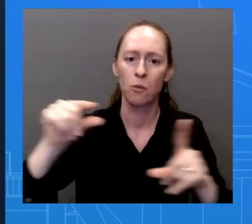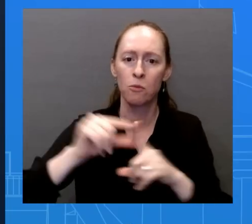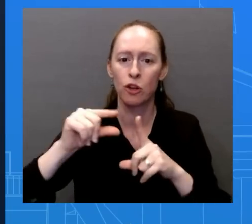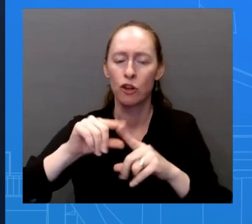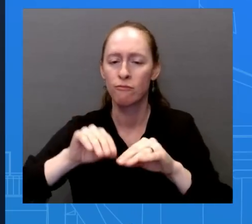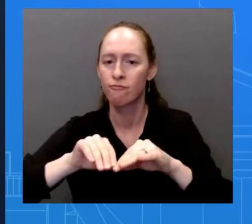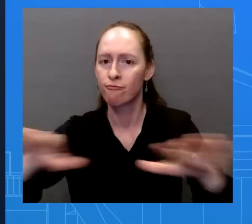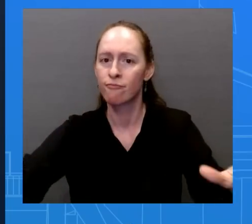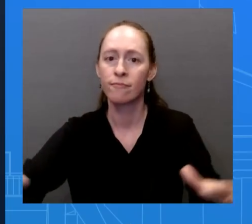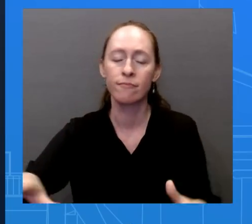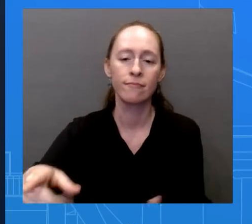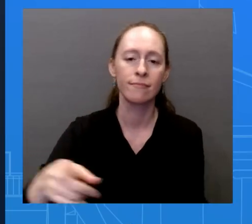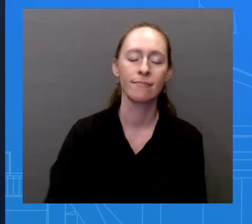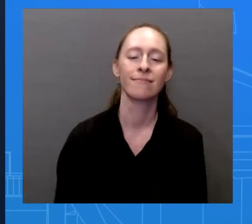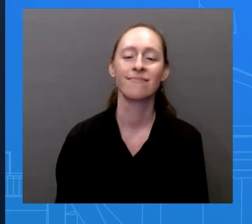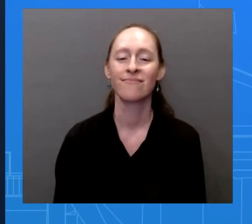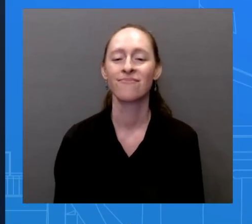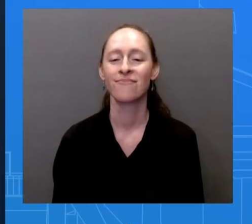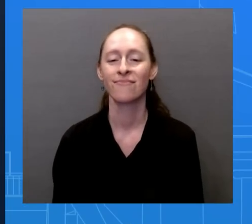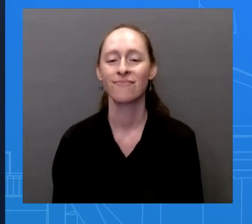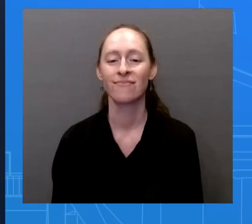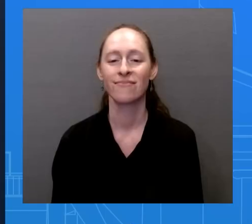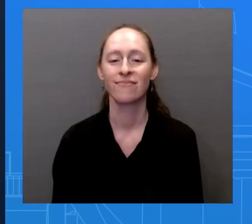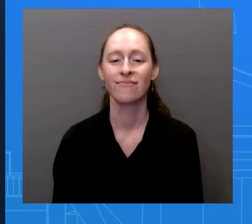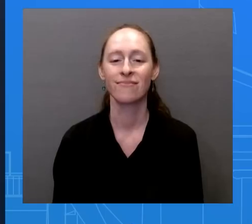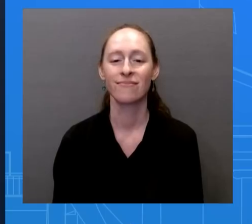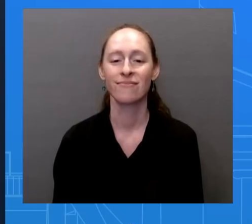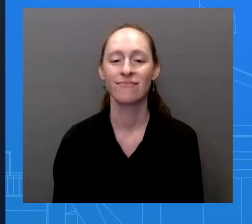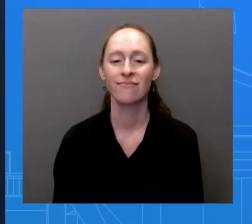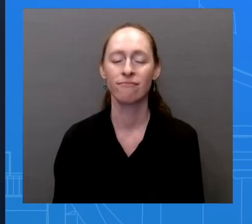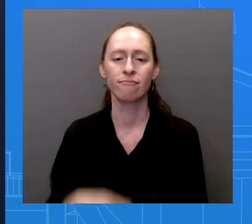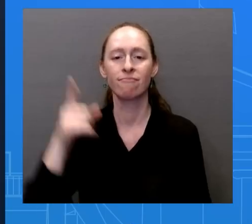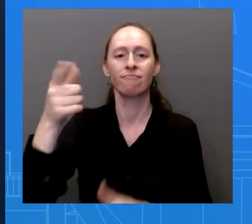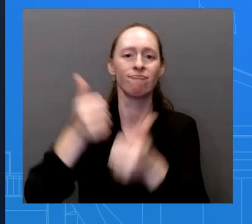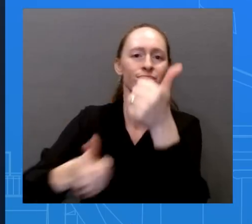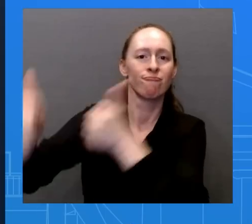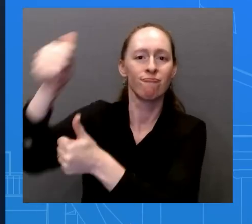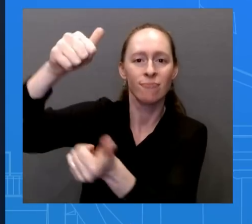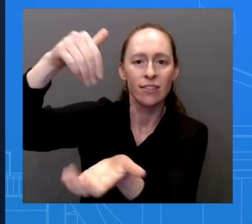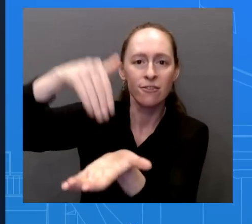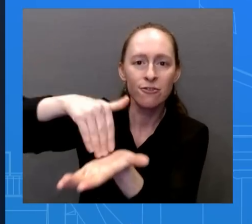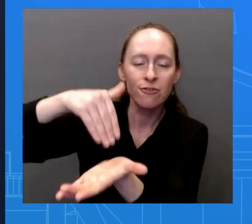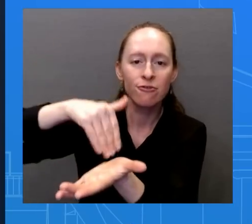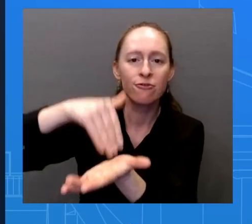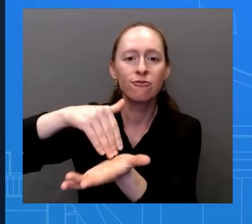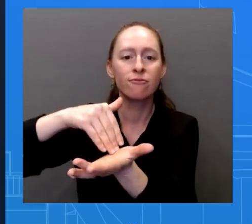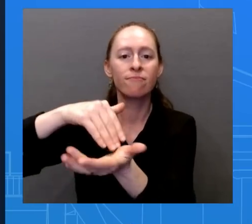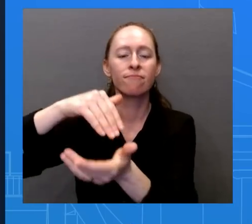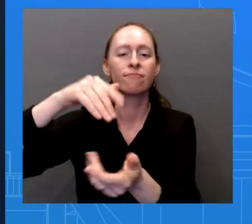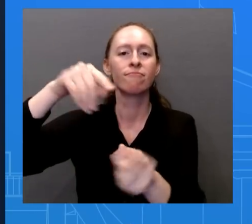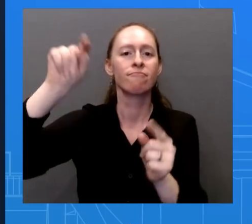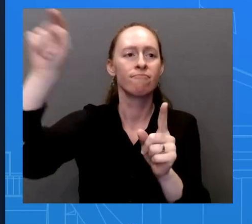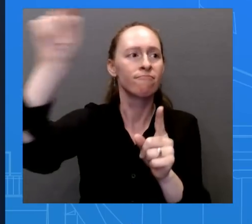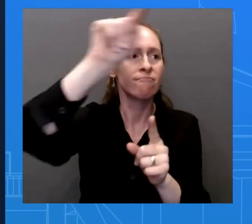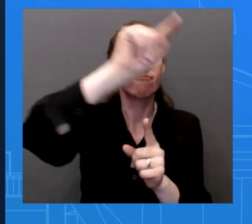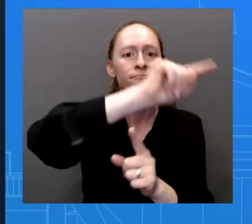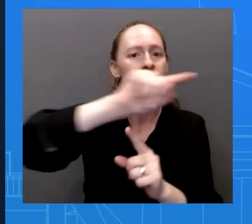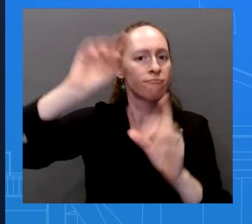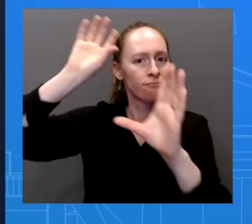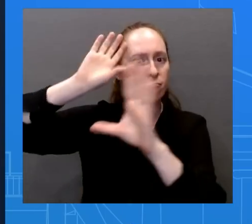I'm sure you'll hear about it from the President as well. The President has talked about get- -- the importance of going out and getting vaccines and getting boosted. So we all are very, I think,